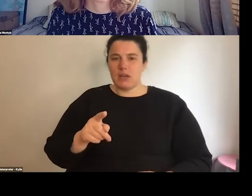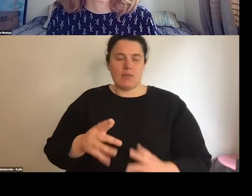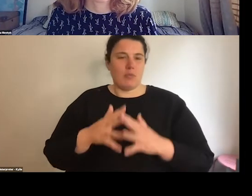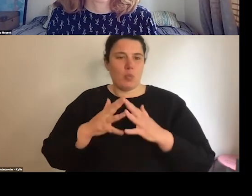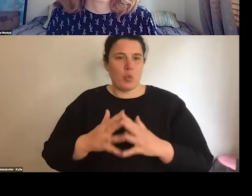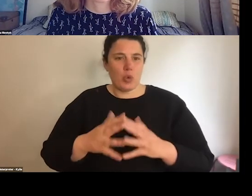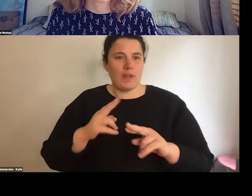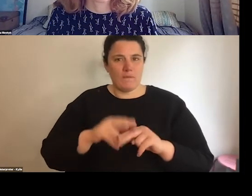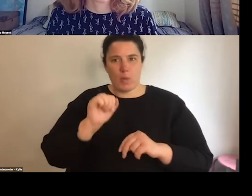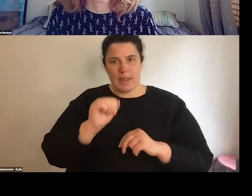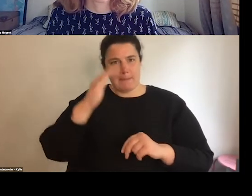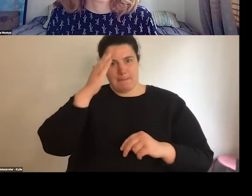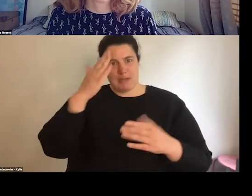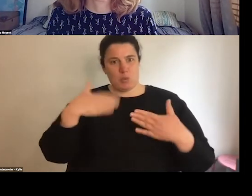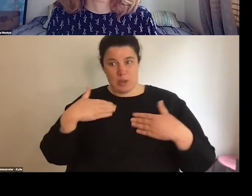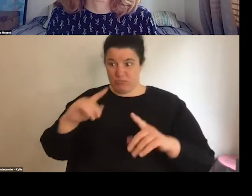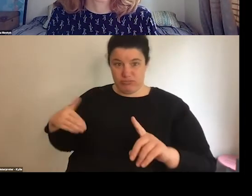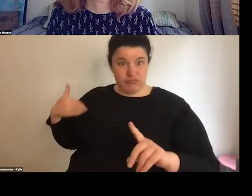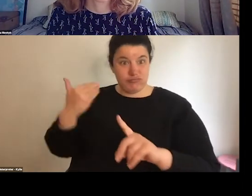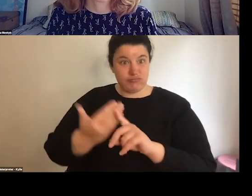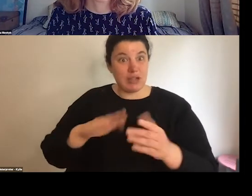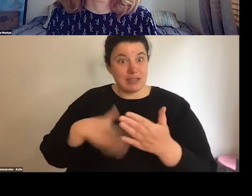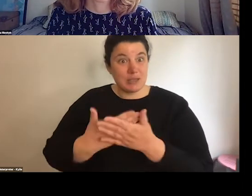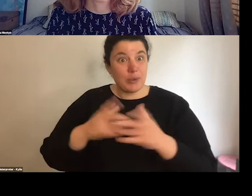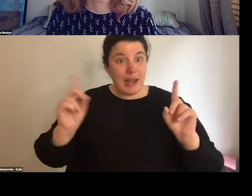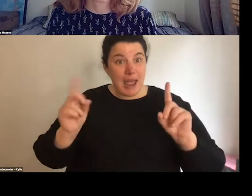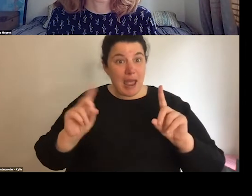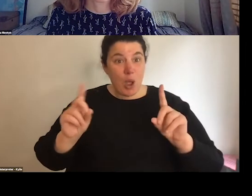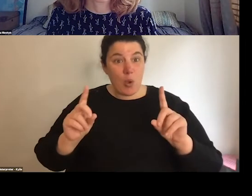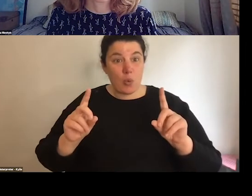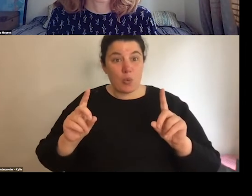to 2020 where they're well above baseline levels.